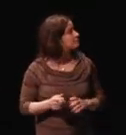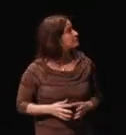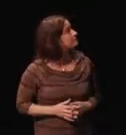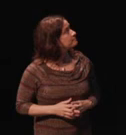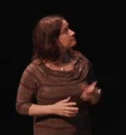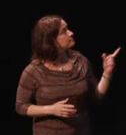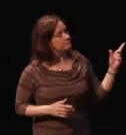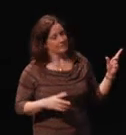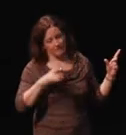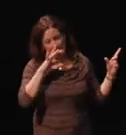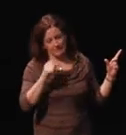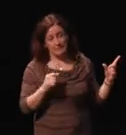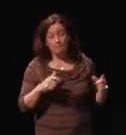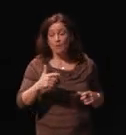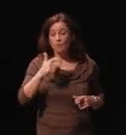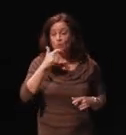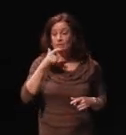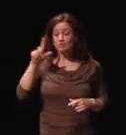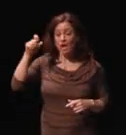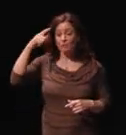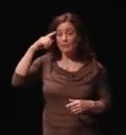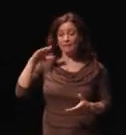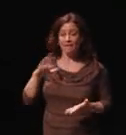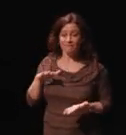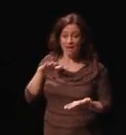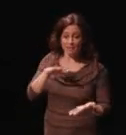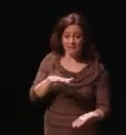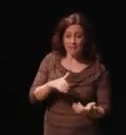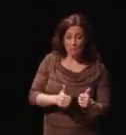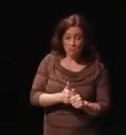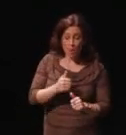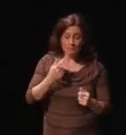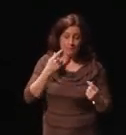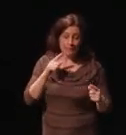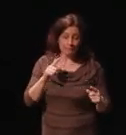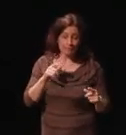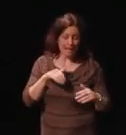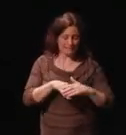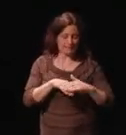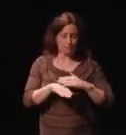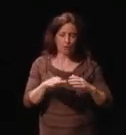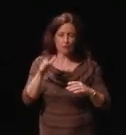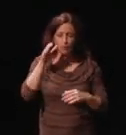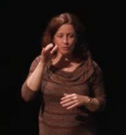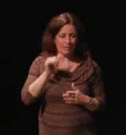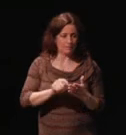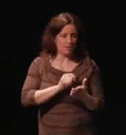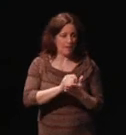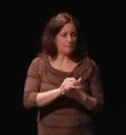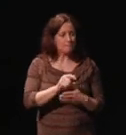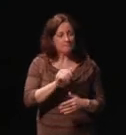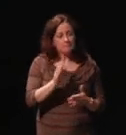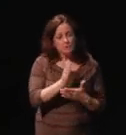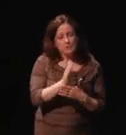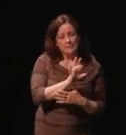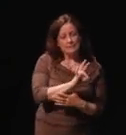The British government funded possibly the most accessible computer at the time between about '77 and '81.